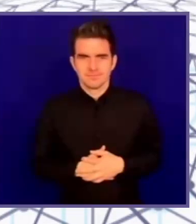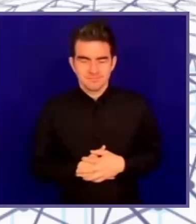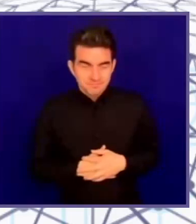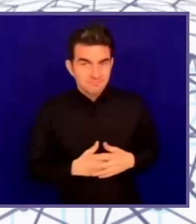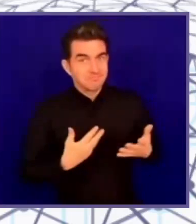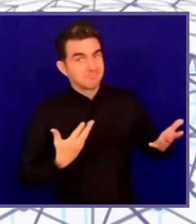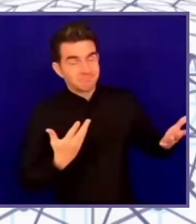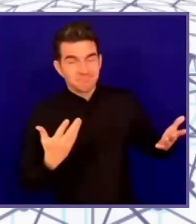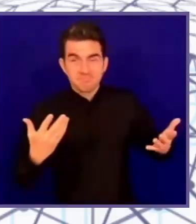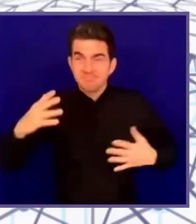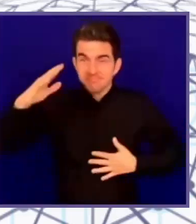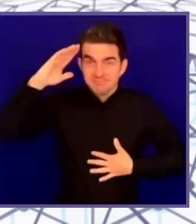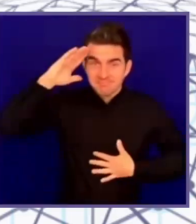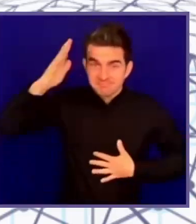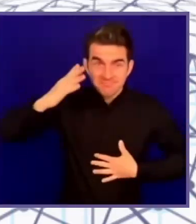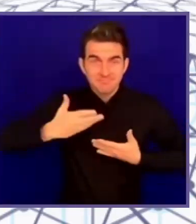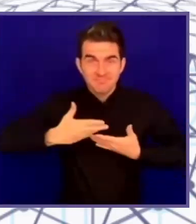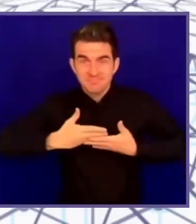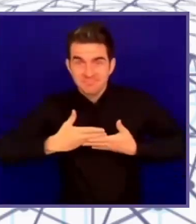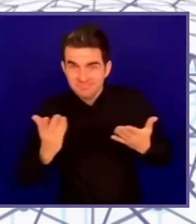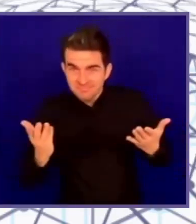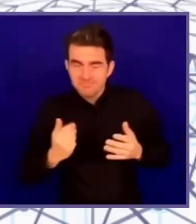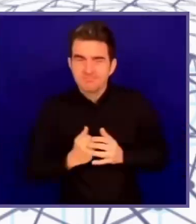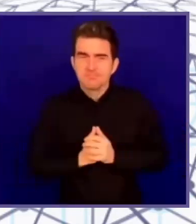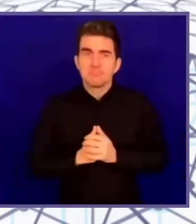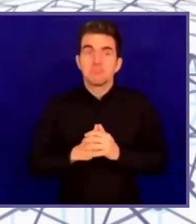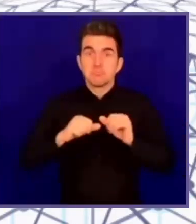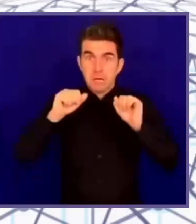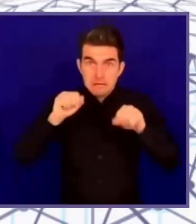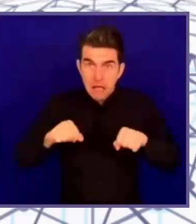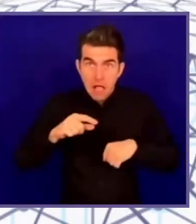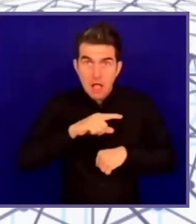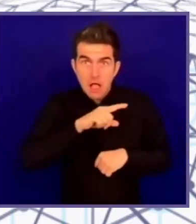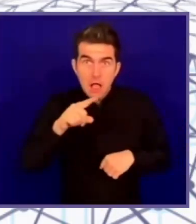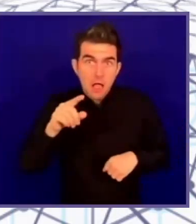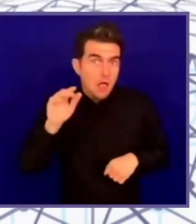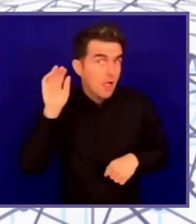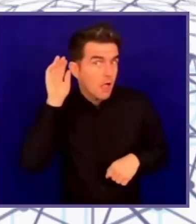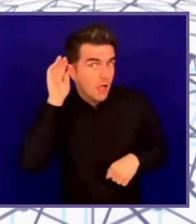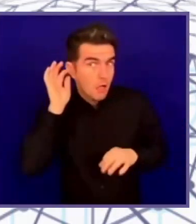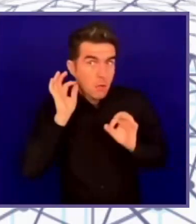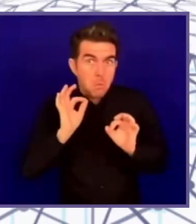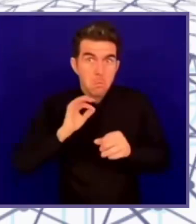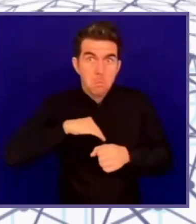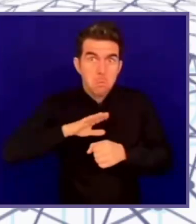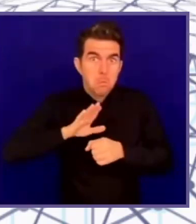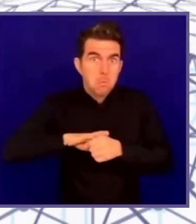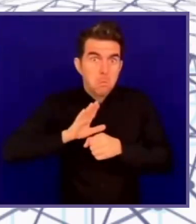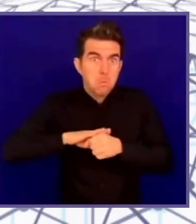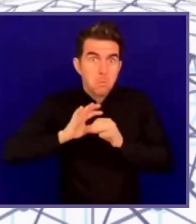So thank you for inviting me. I had done a video presentation that was exactly